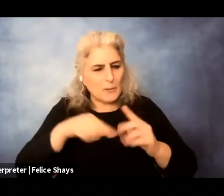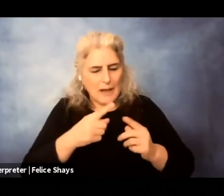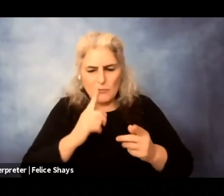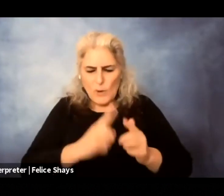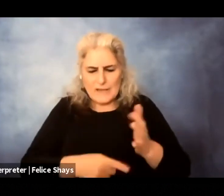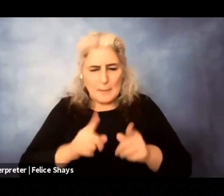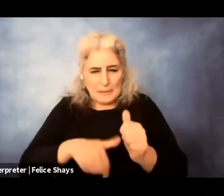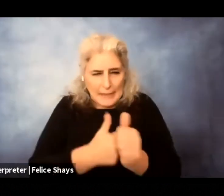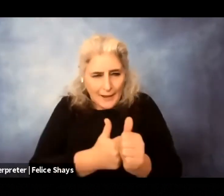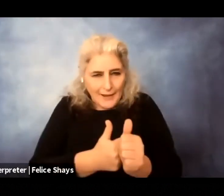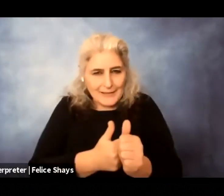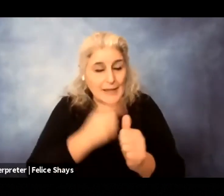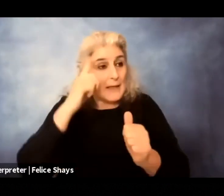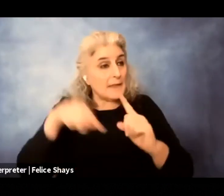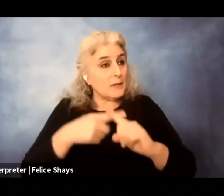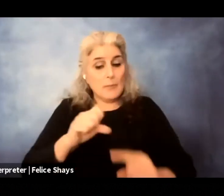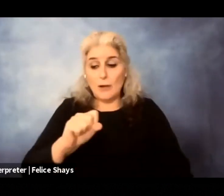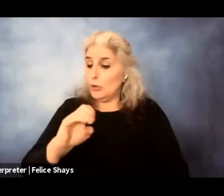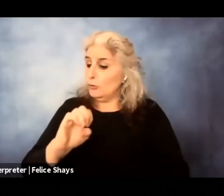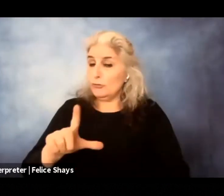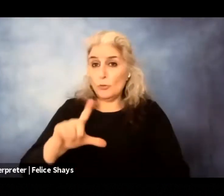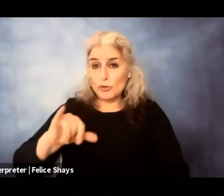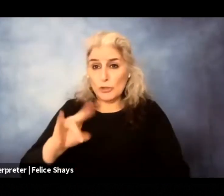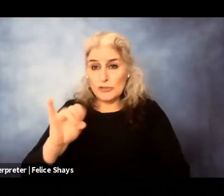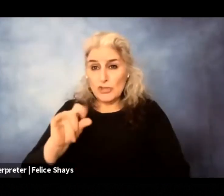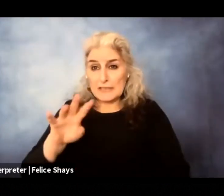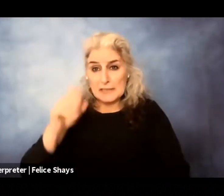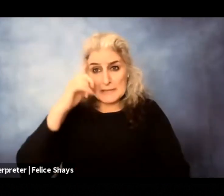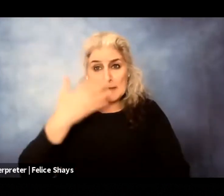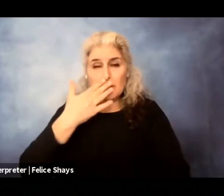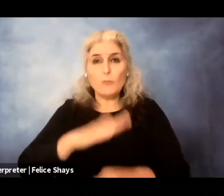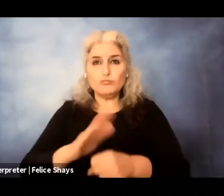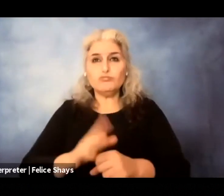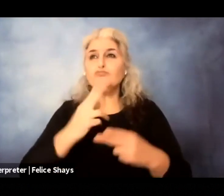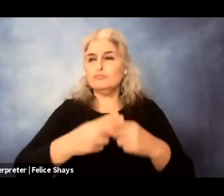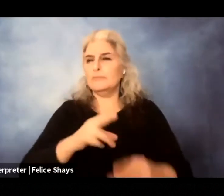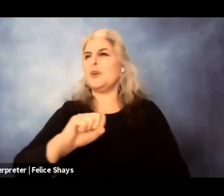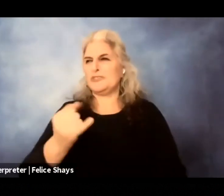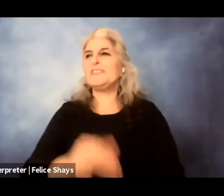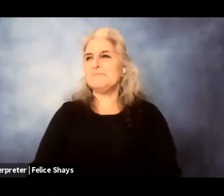we look at need to look through the seeds of the old that are always embedded in the new and